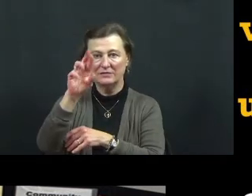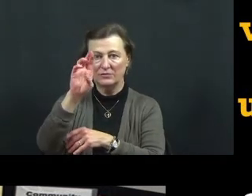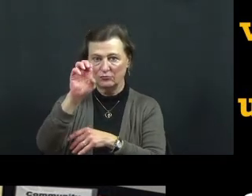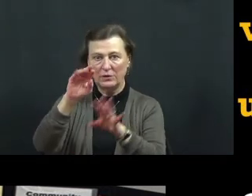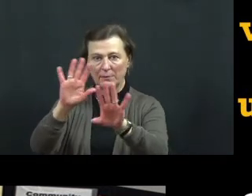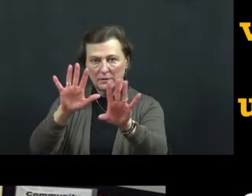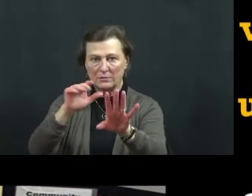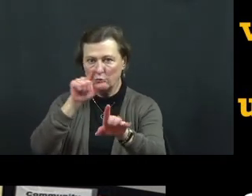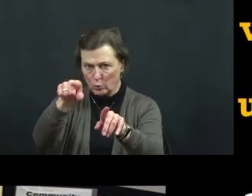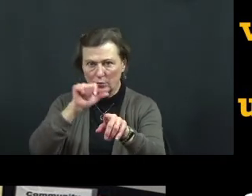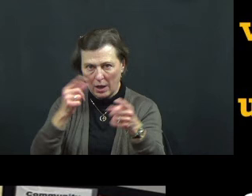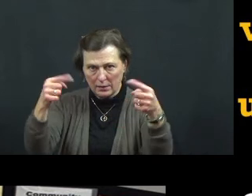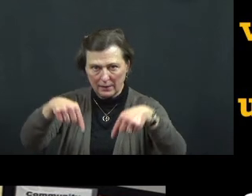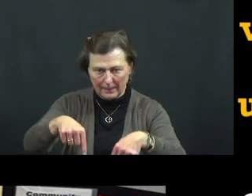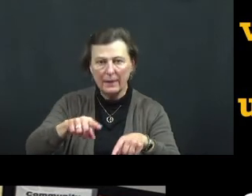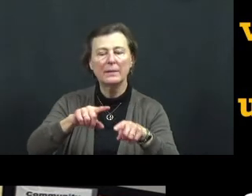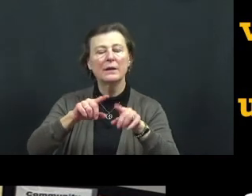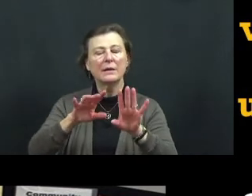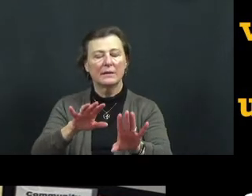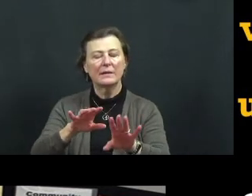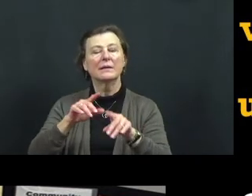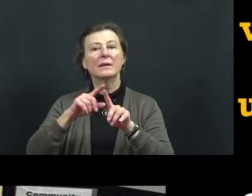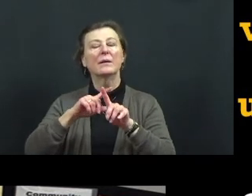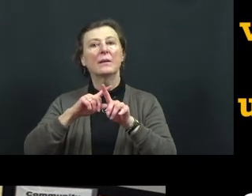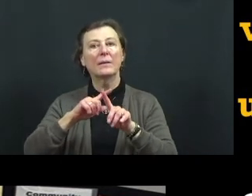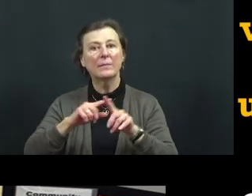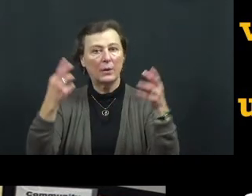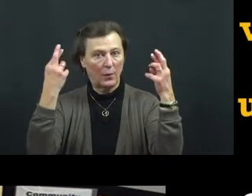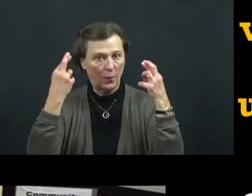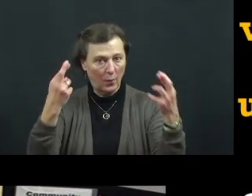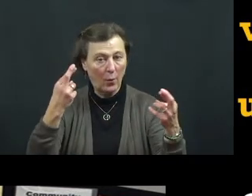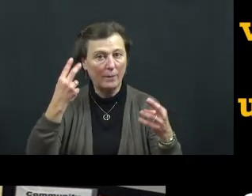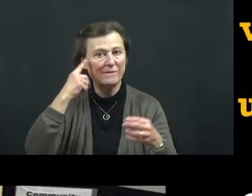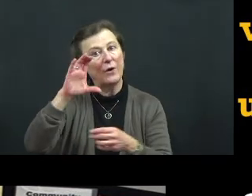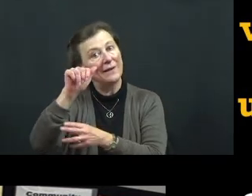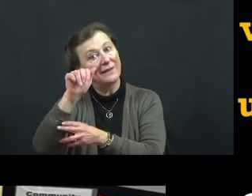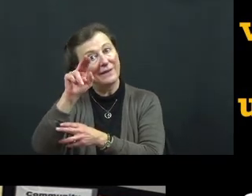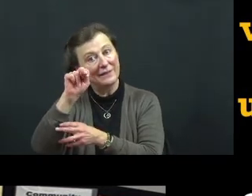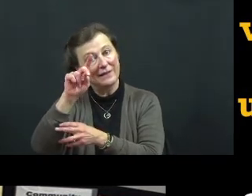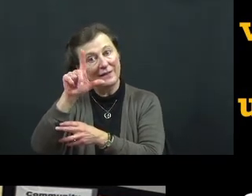You will not be able to come to the service but we hope for the candle walk that we will be able to do that.